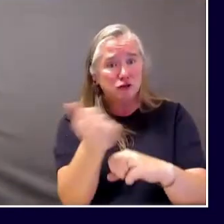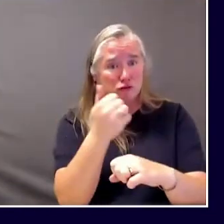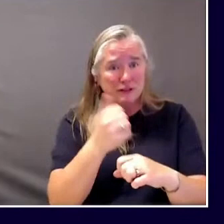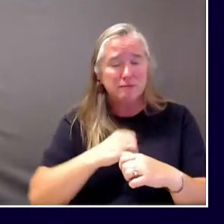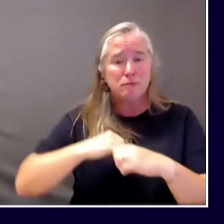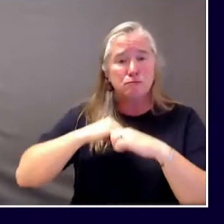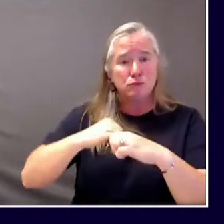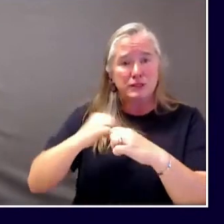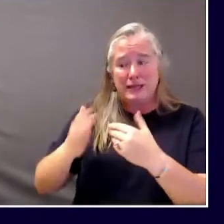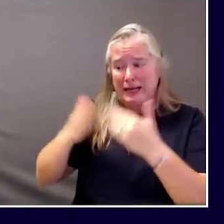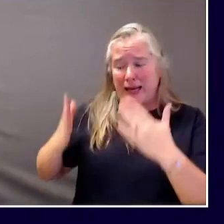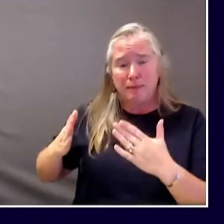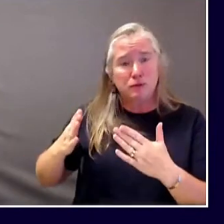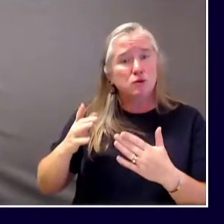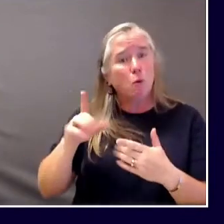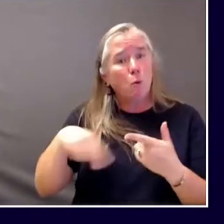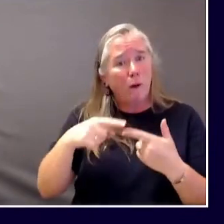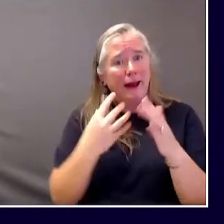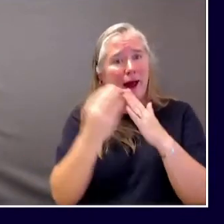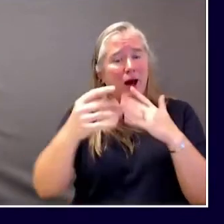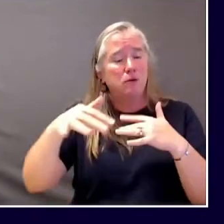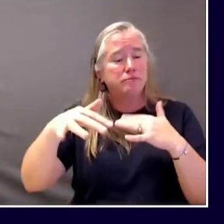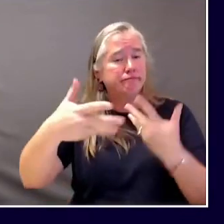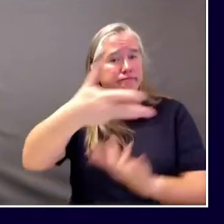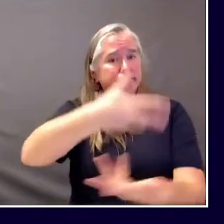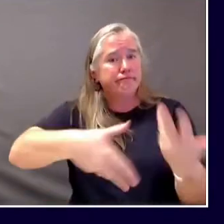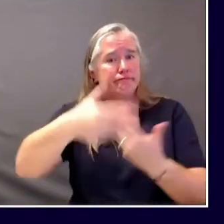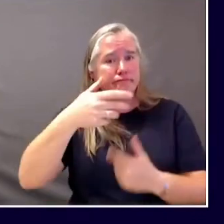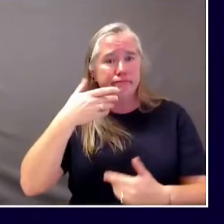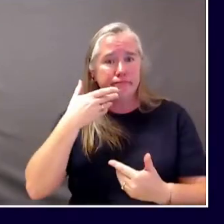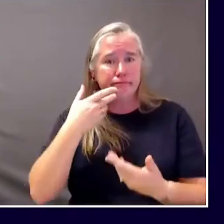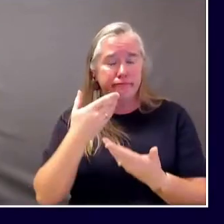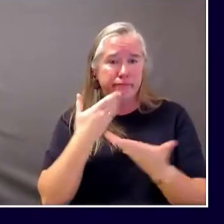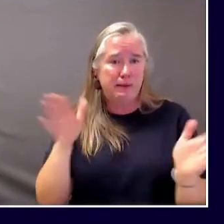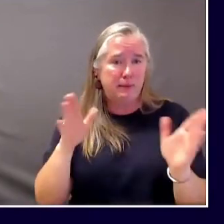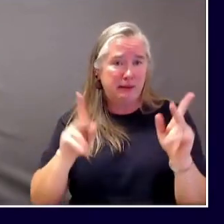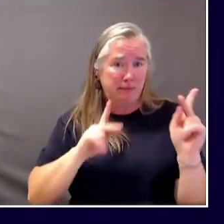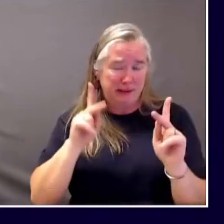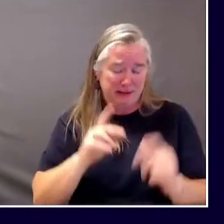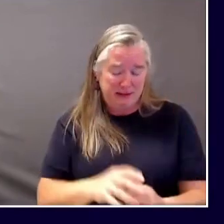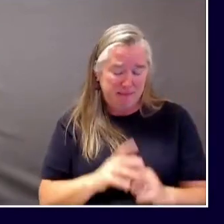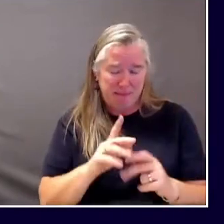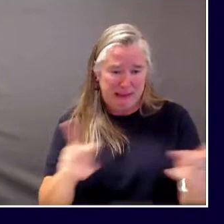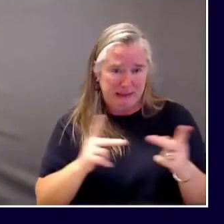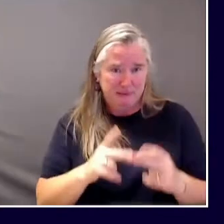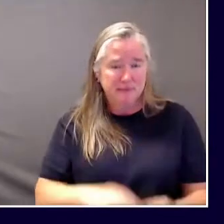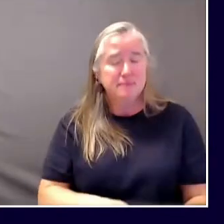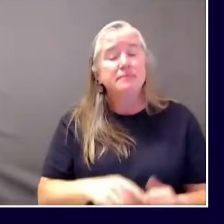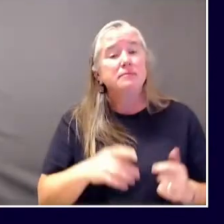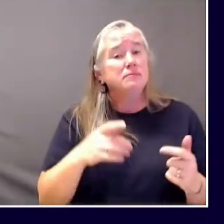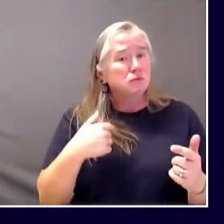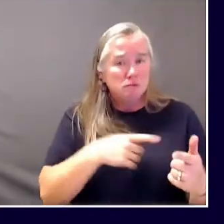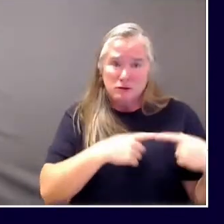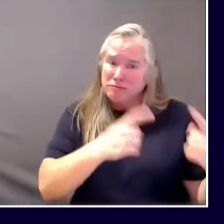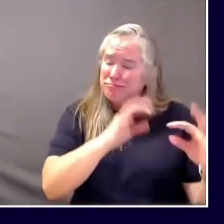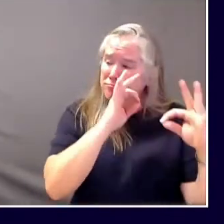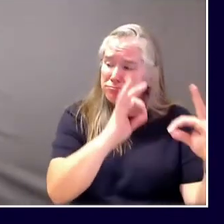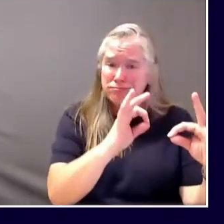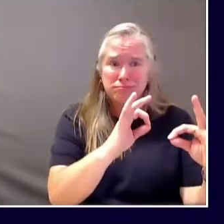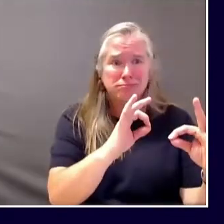in public spaces we went up under my underscore hi this